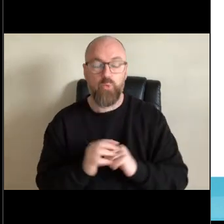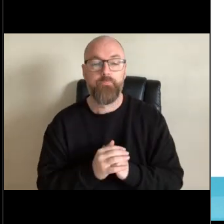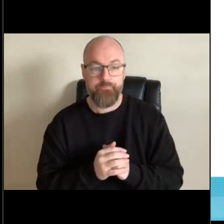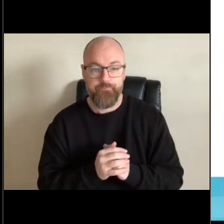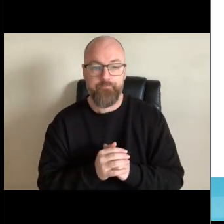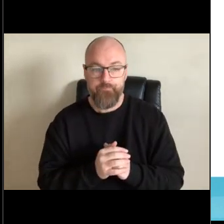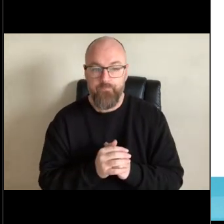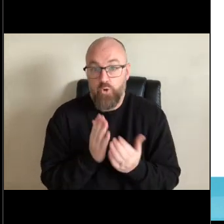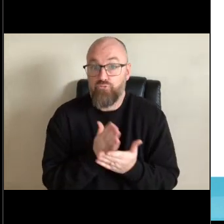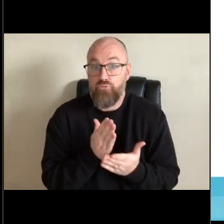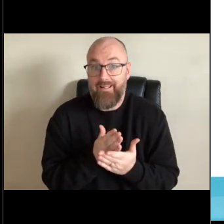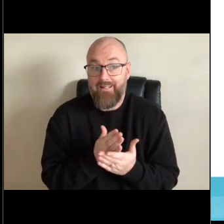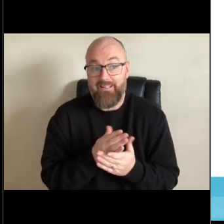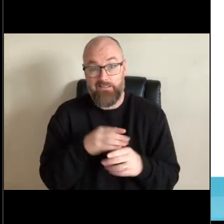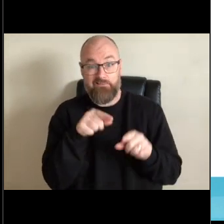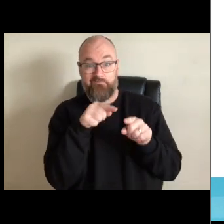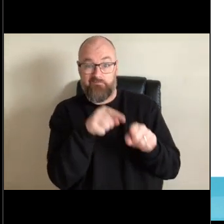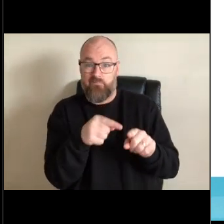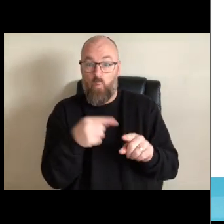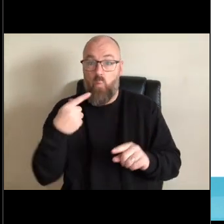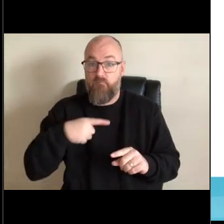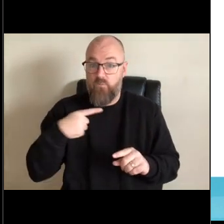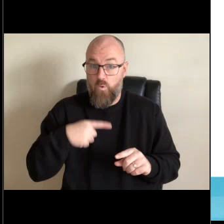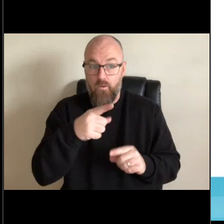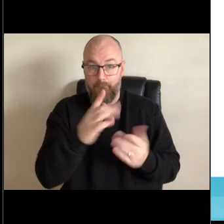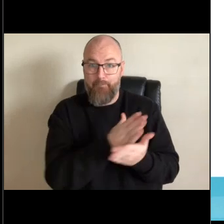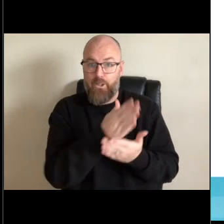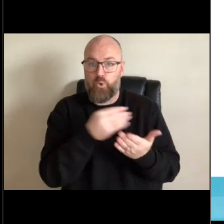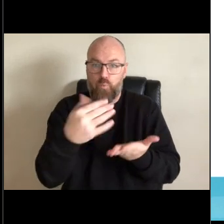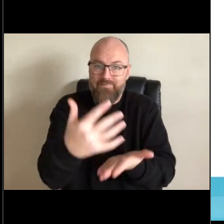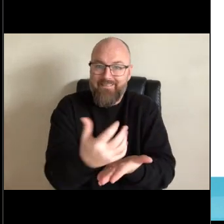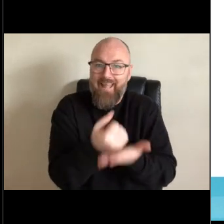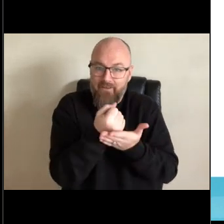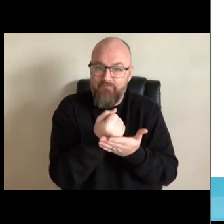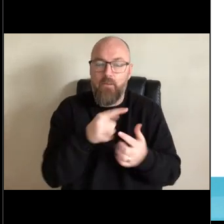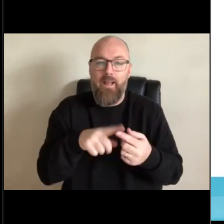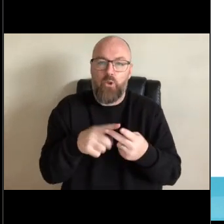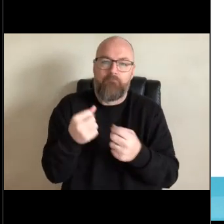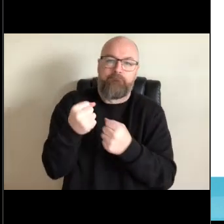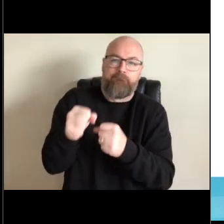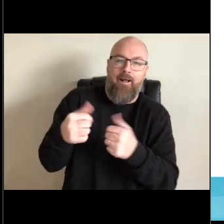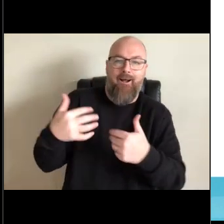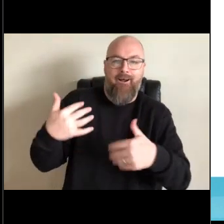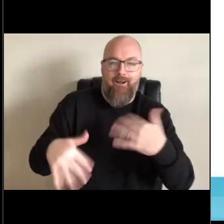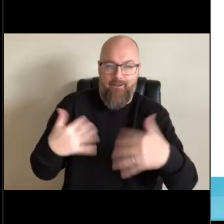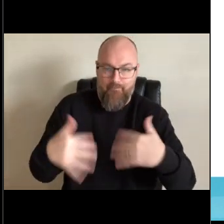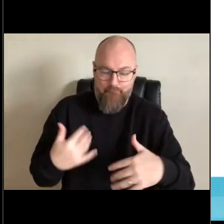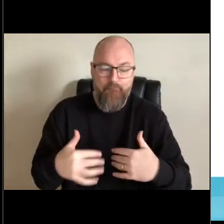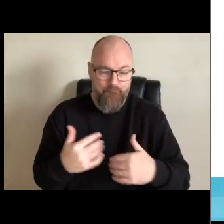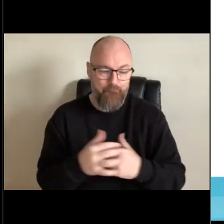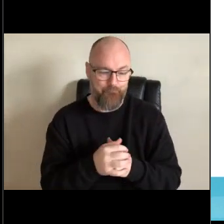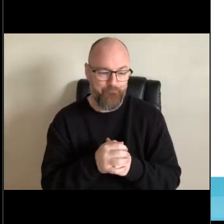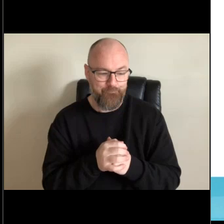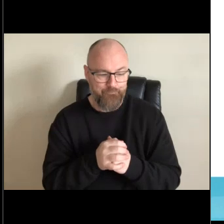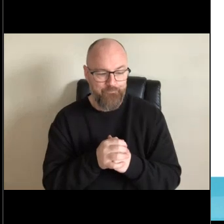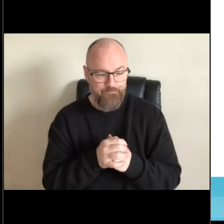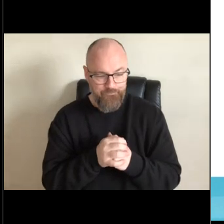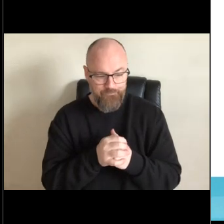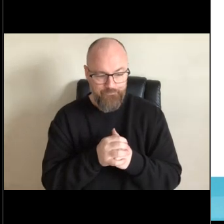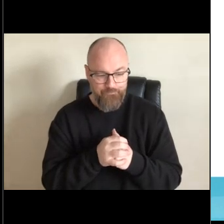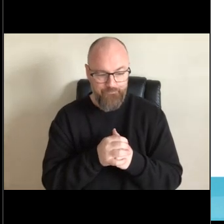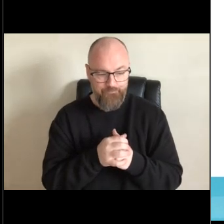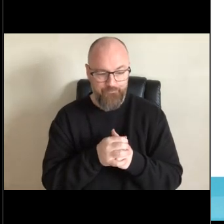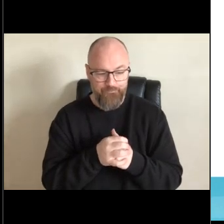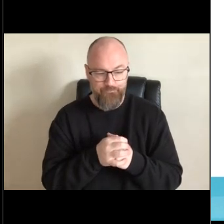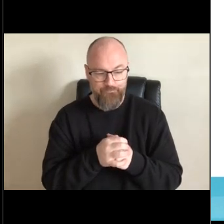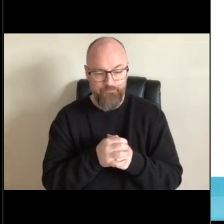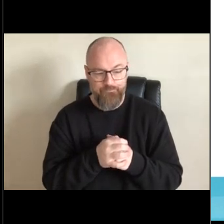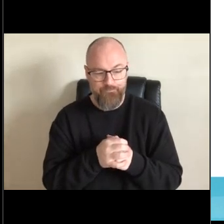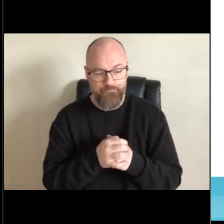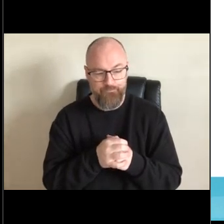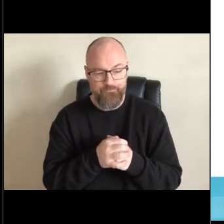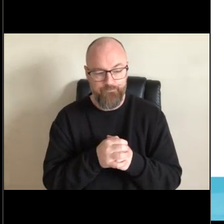safety and um preventing harm from these sorts of proceedings for the respondents in this space